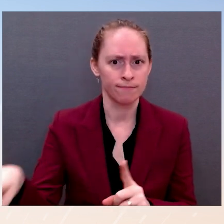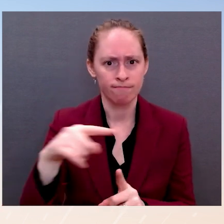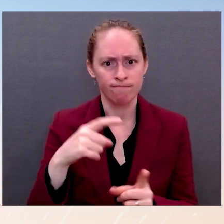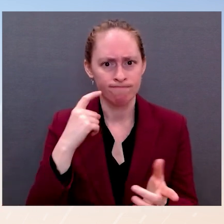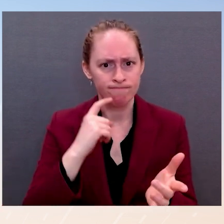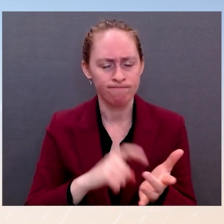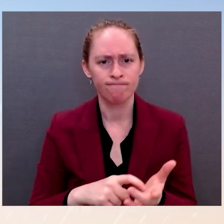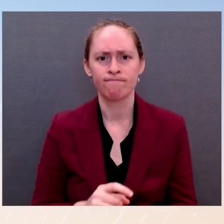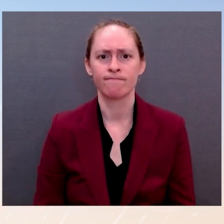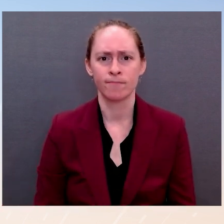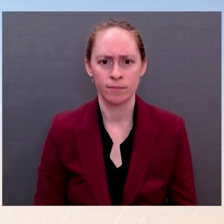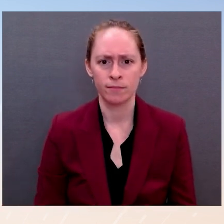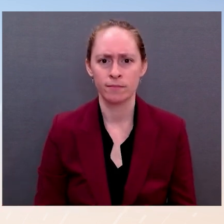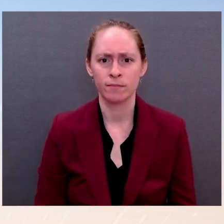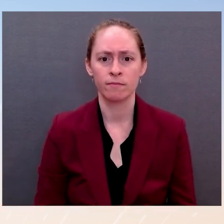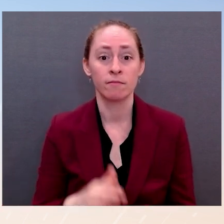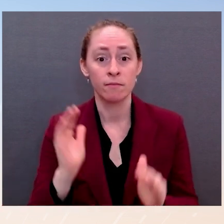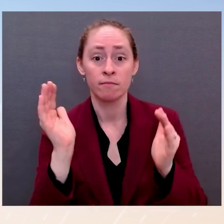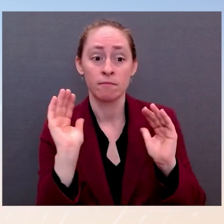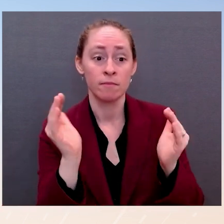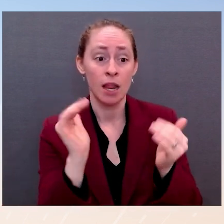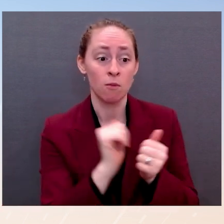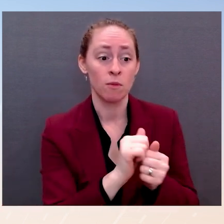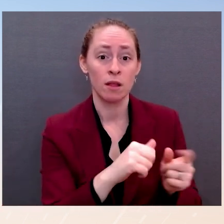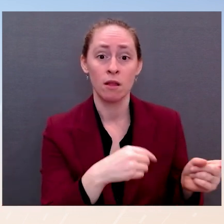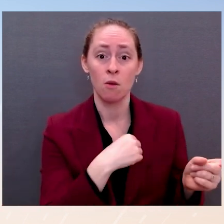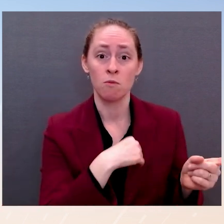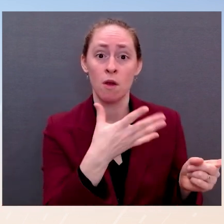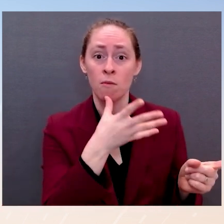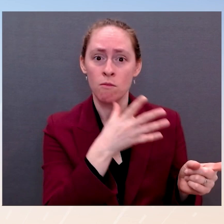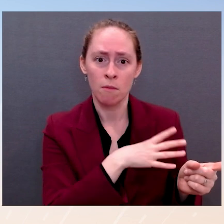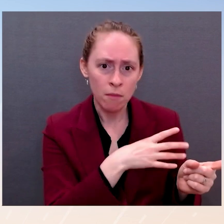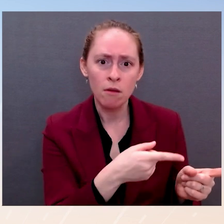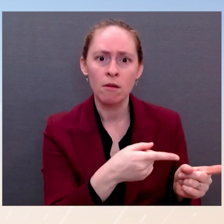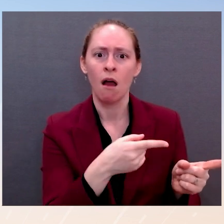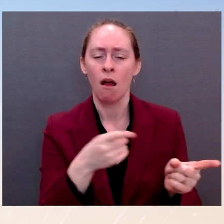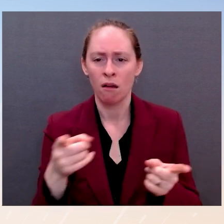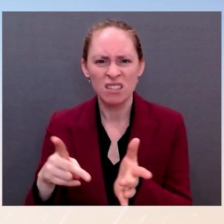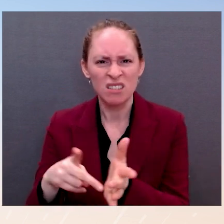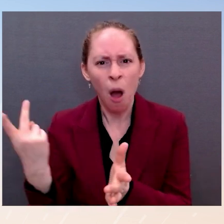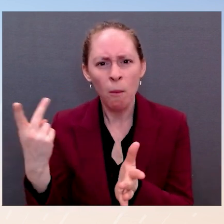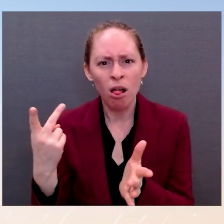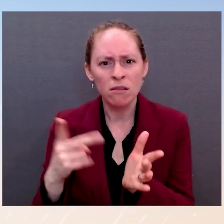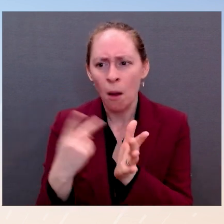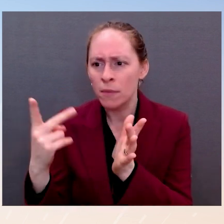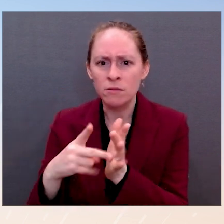the rate of getting individual cancer is rising twice as fast as it is compared to white men in the United States,